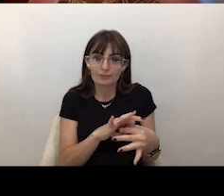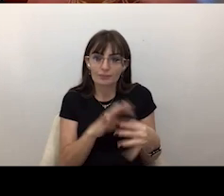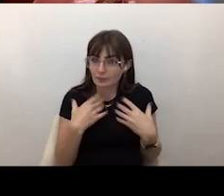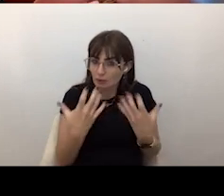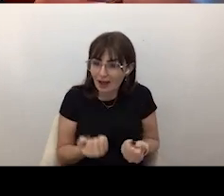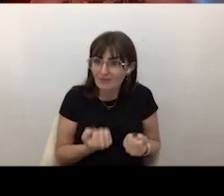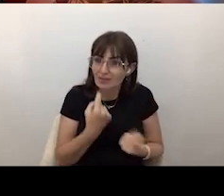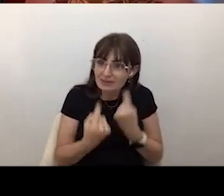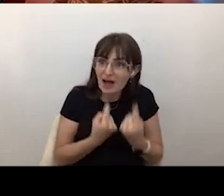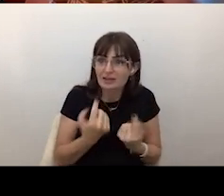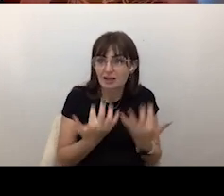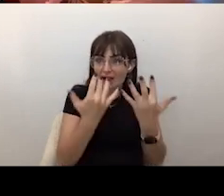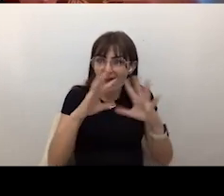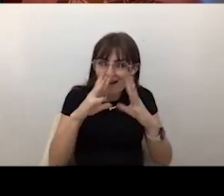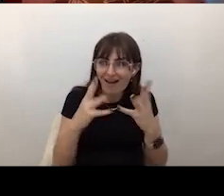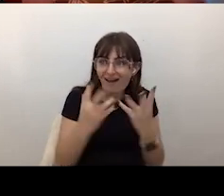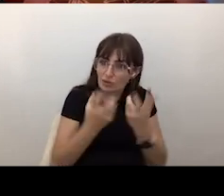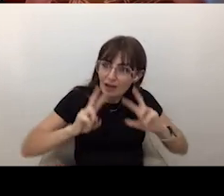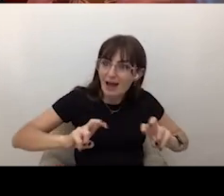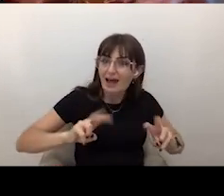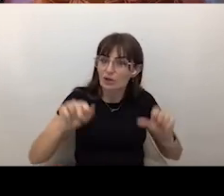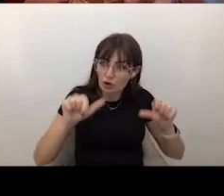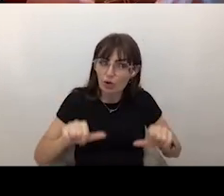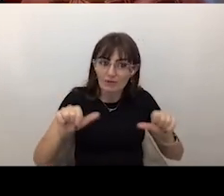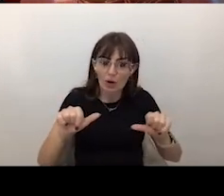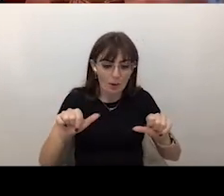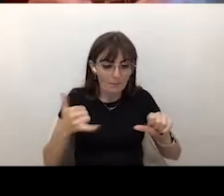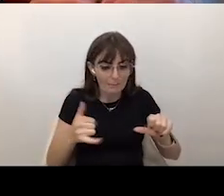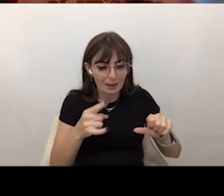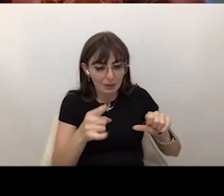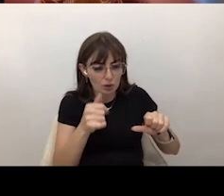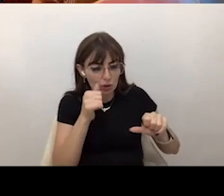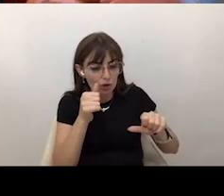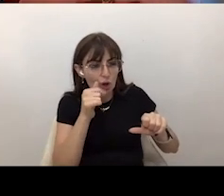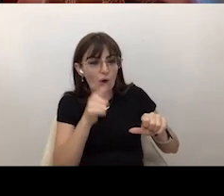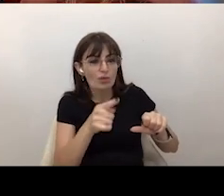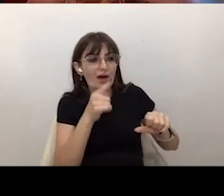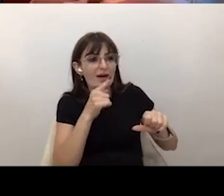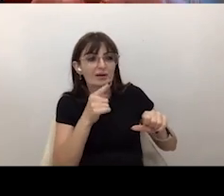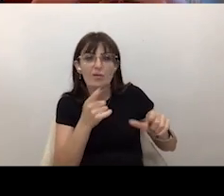analysis. It has confirmed things that you know anecdotally that the hunches but it has actually